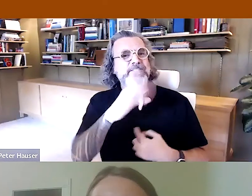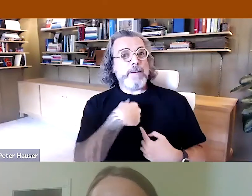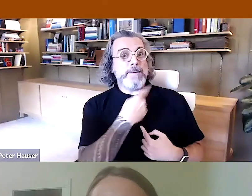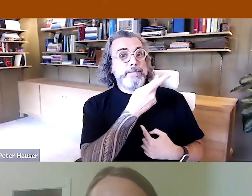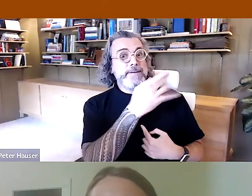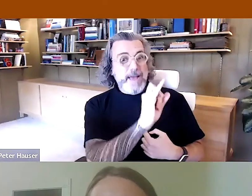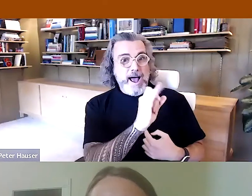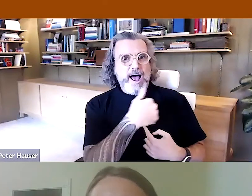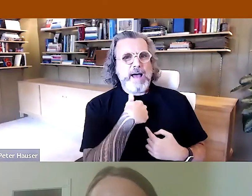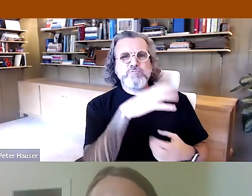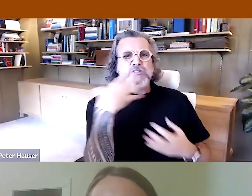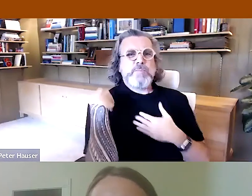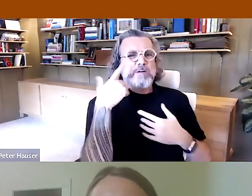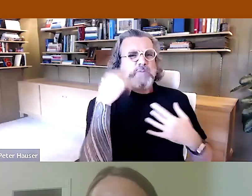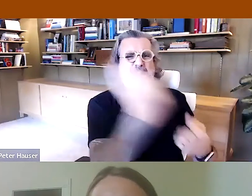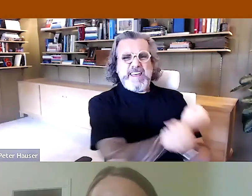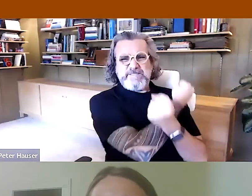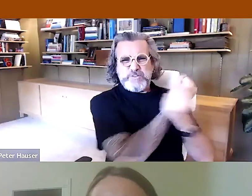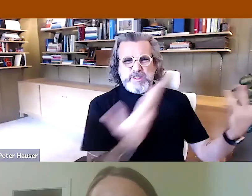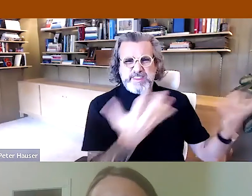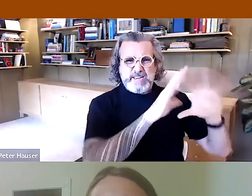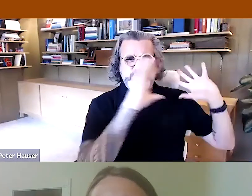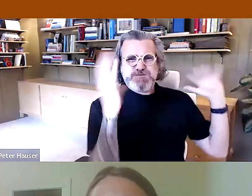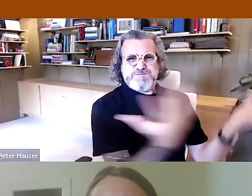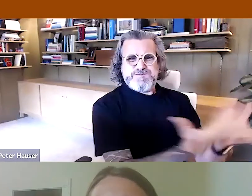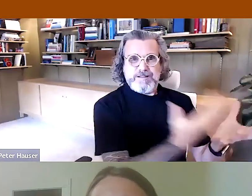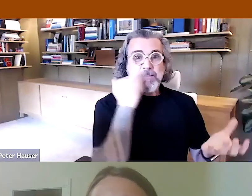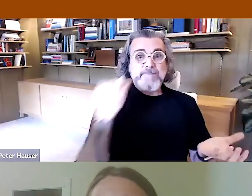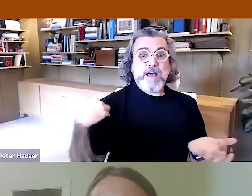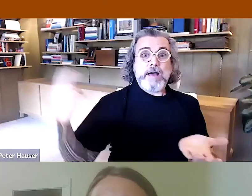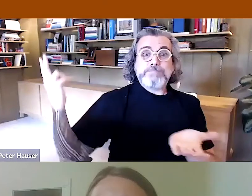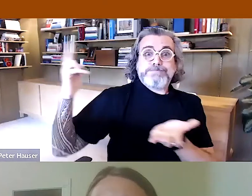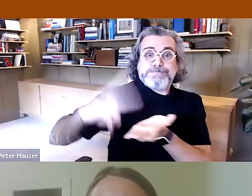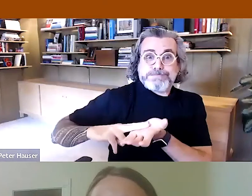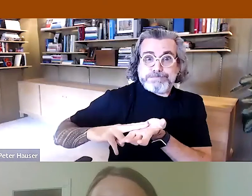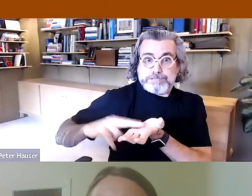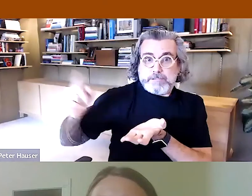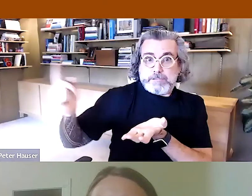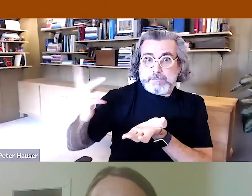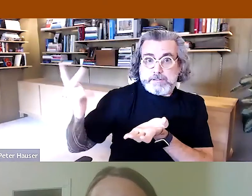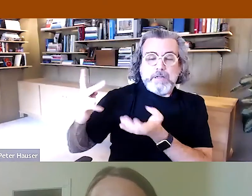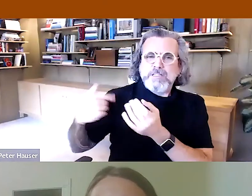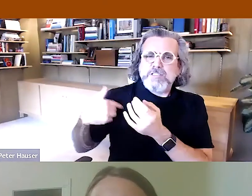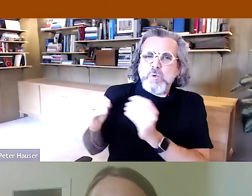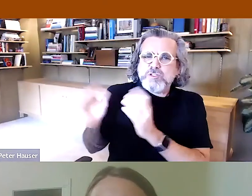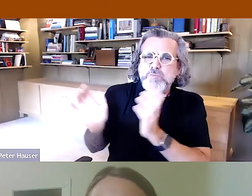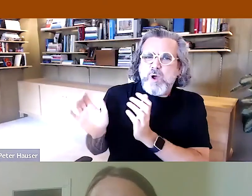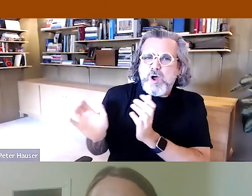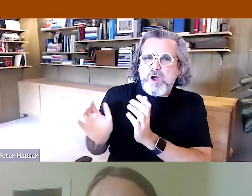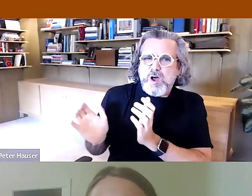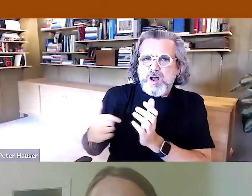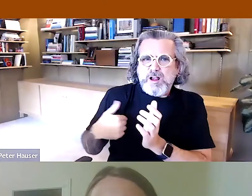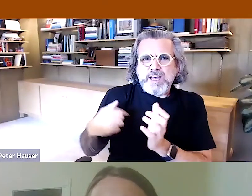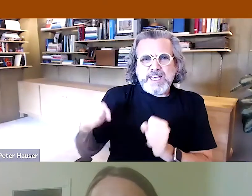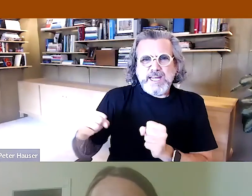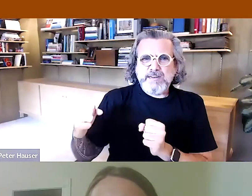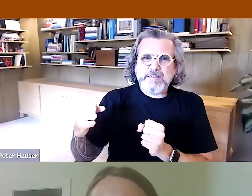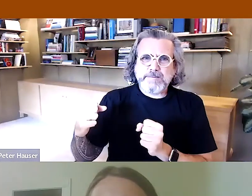more funds to hire more students to work in my lab. As myself, as the PI, I'm responsible for everything,